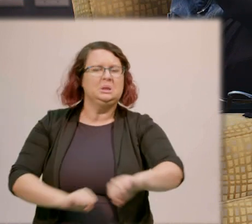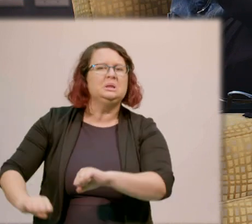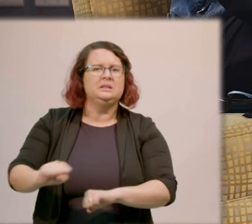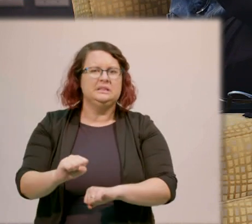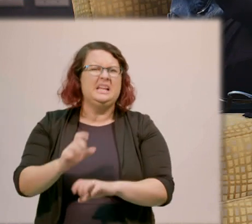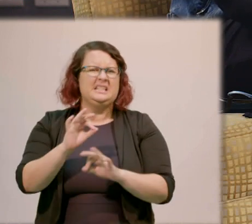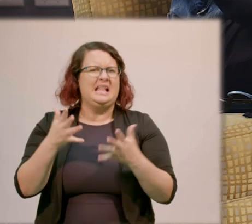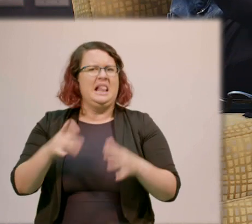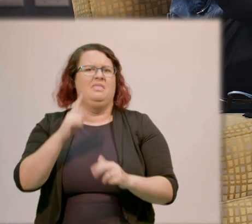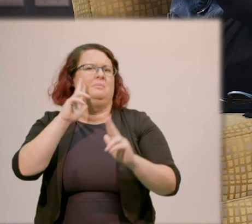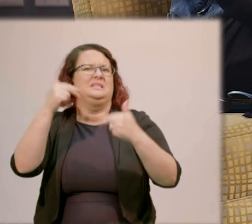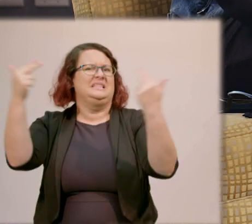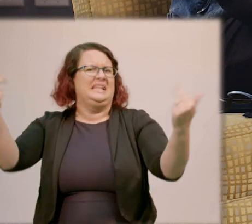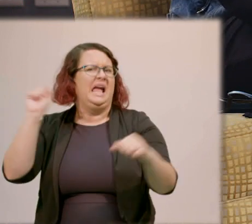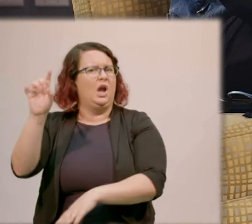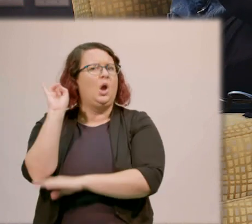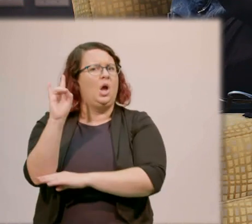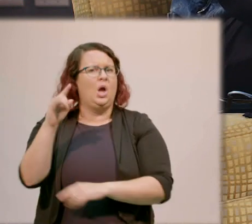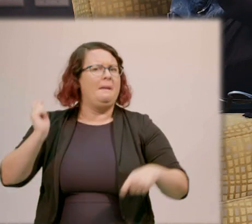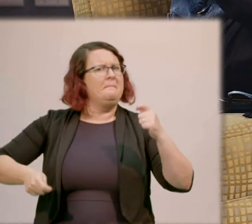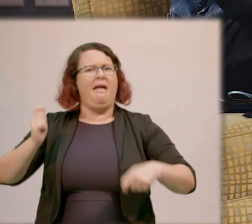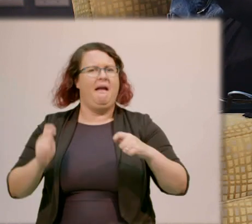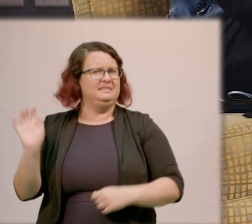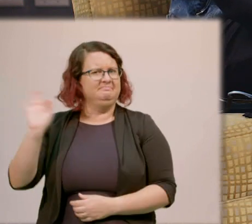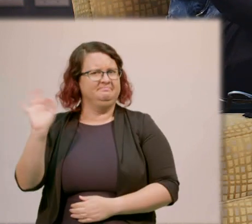and she doesn't let them sing in her rock and roll band.